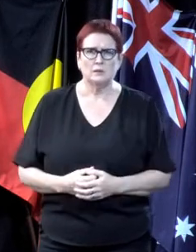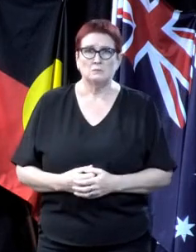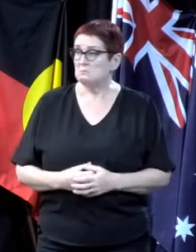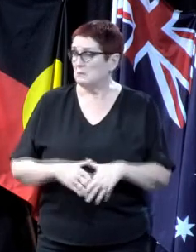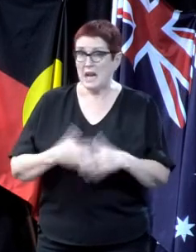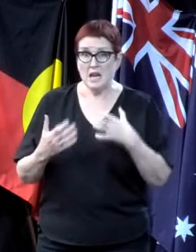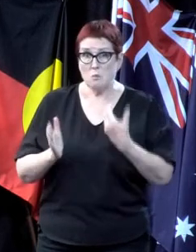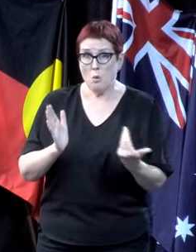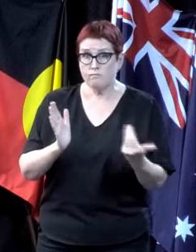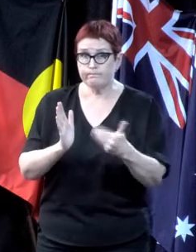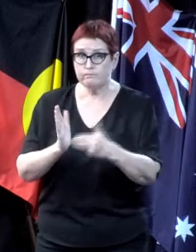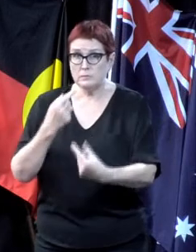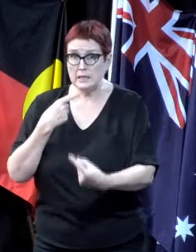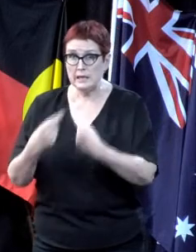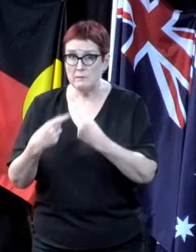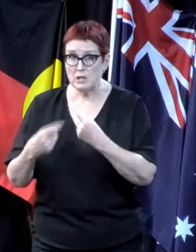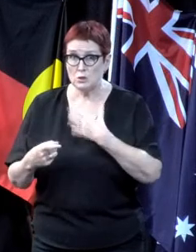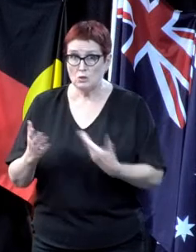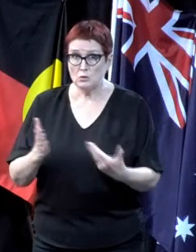say about that topic? No, no, not – not at all.